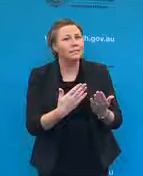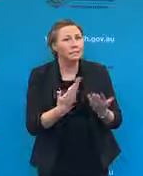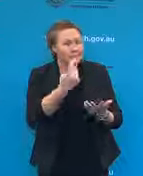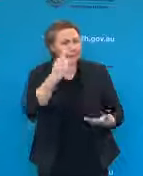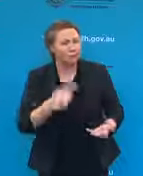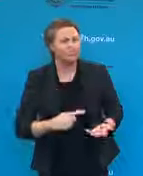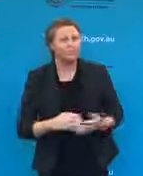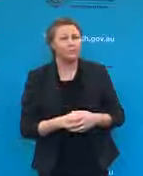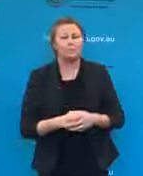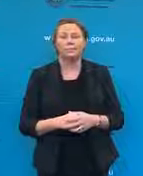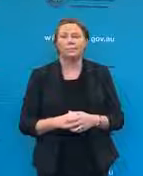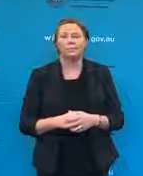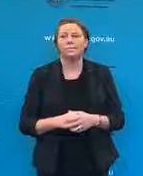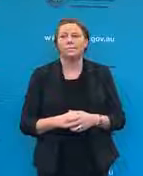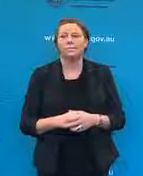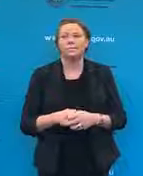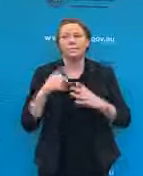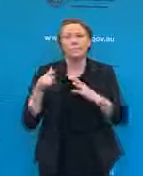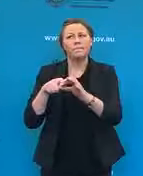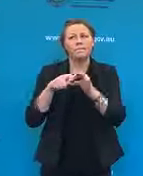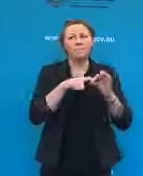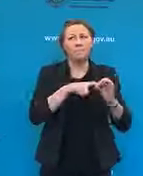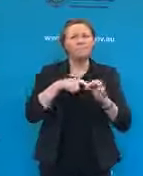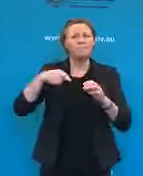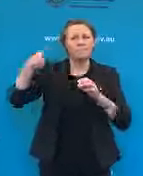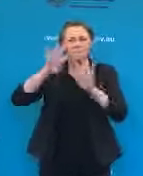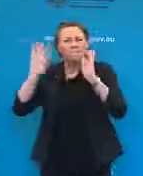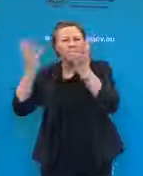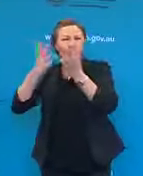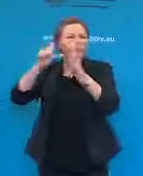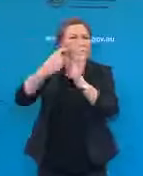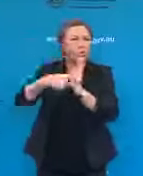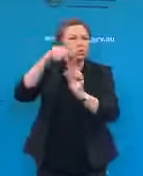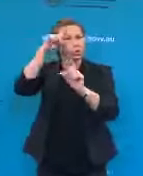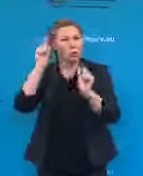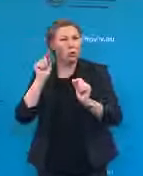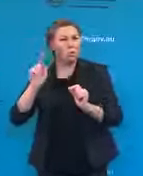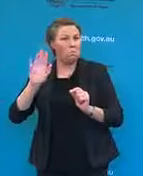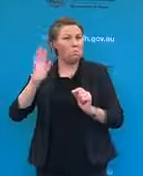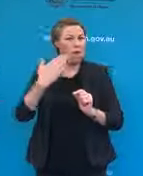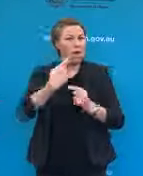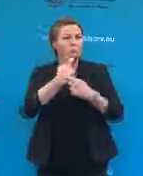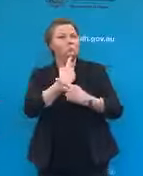Reporter: Has the AHPPC given any updated advice to the states with regards